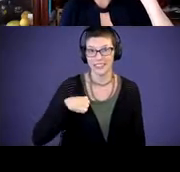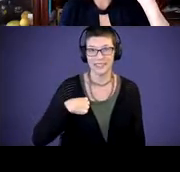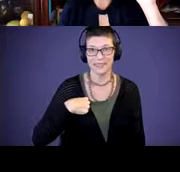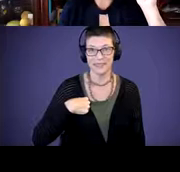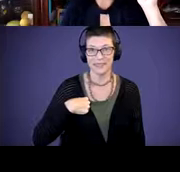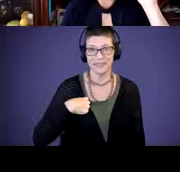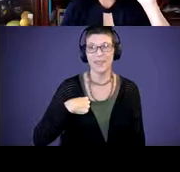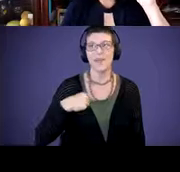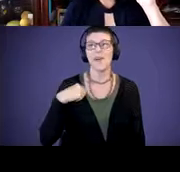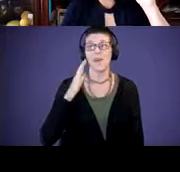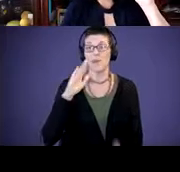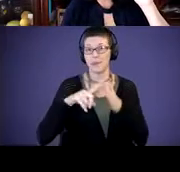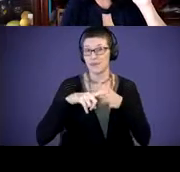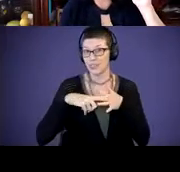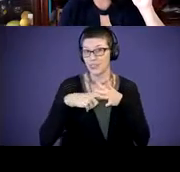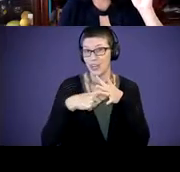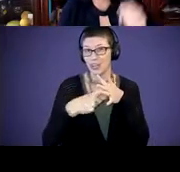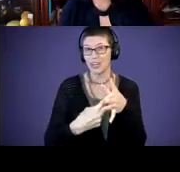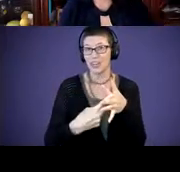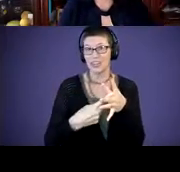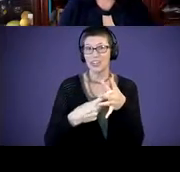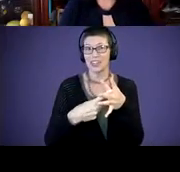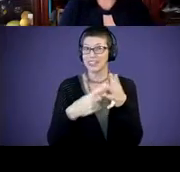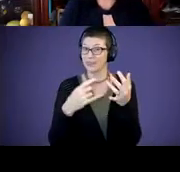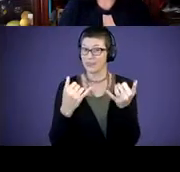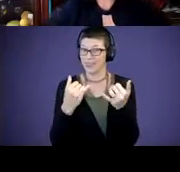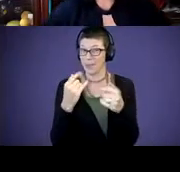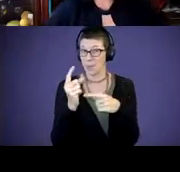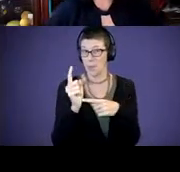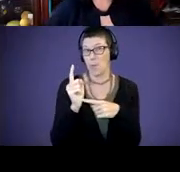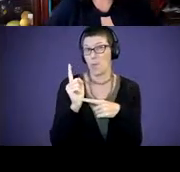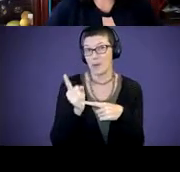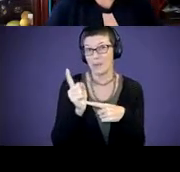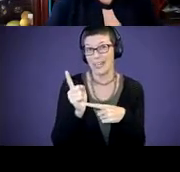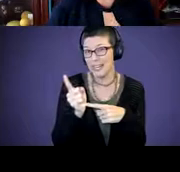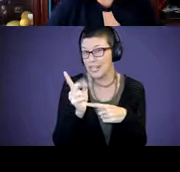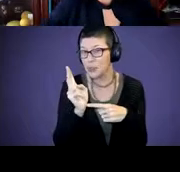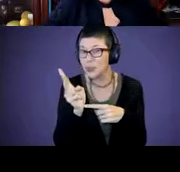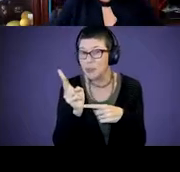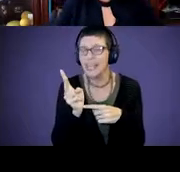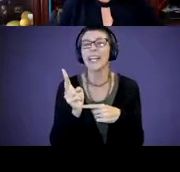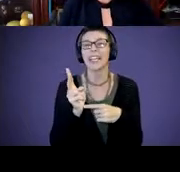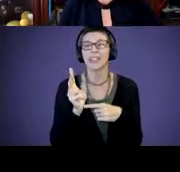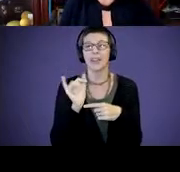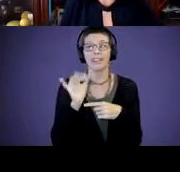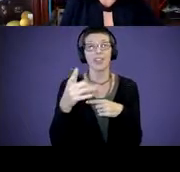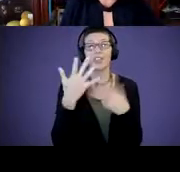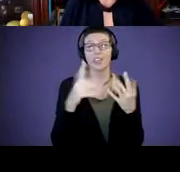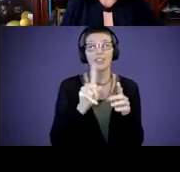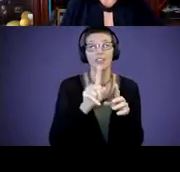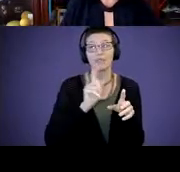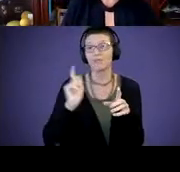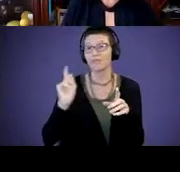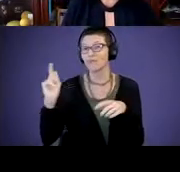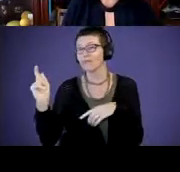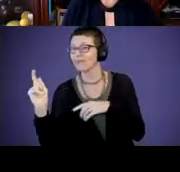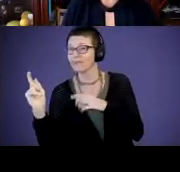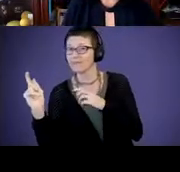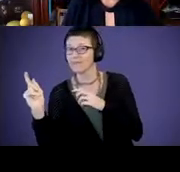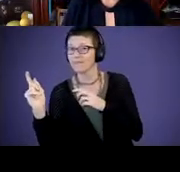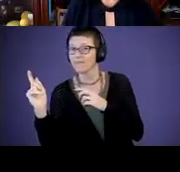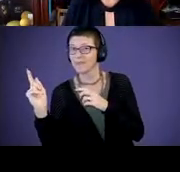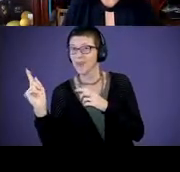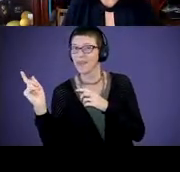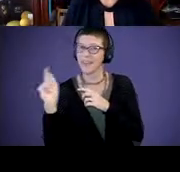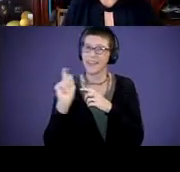We'll get started here in the next minute or two. So, if you have stepped away, welcome back and